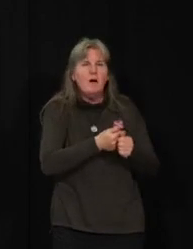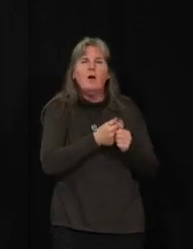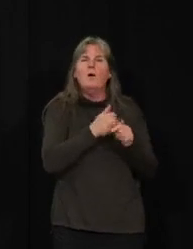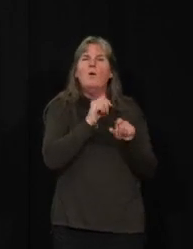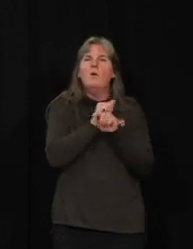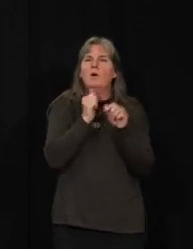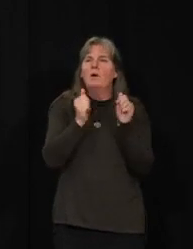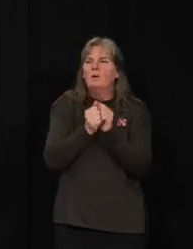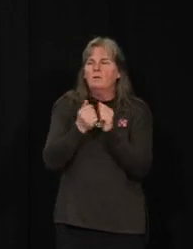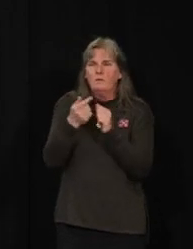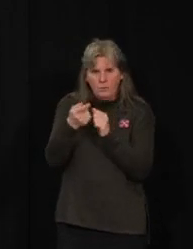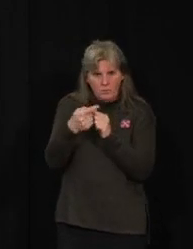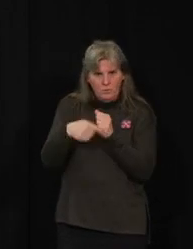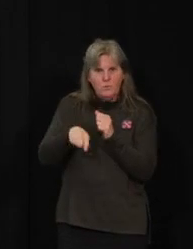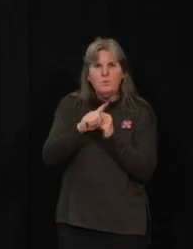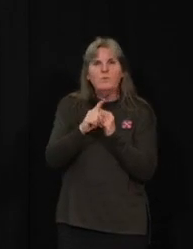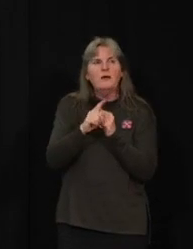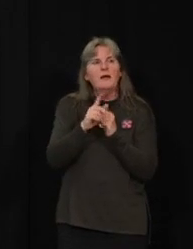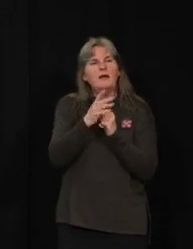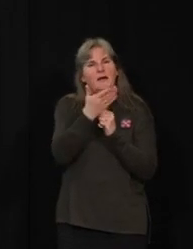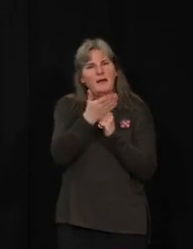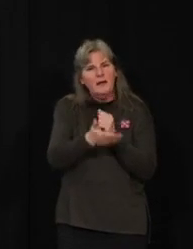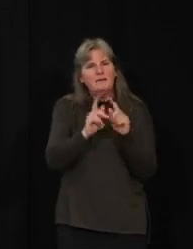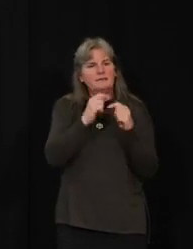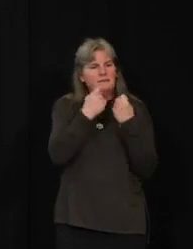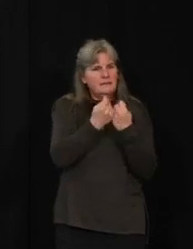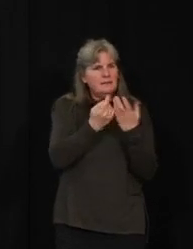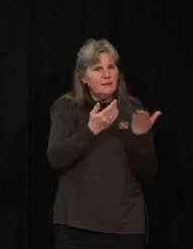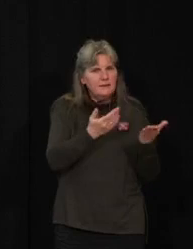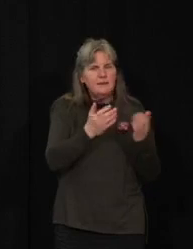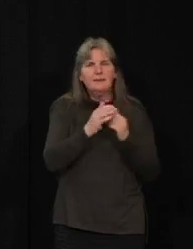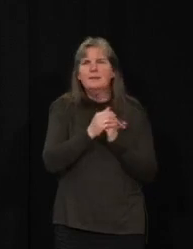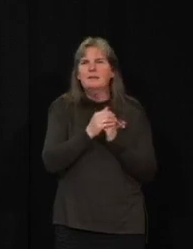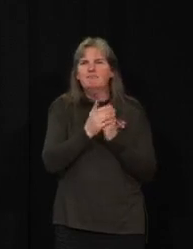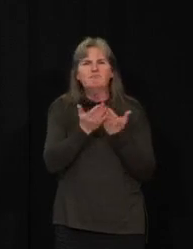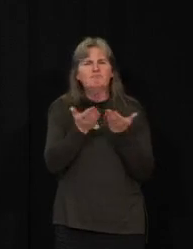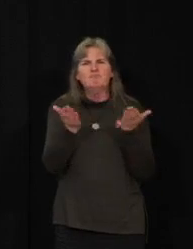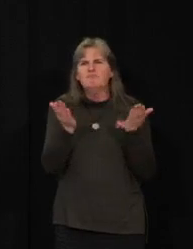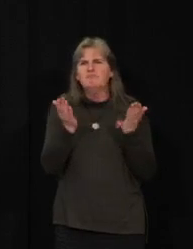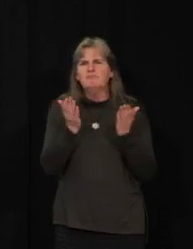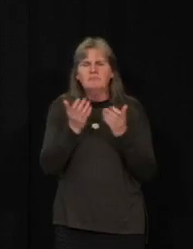Hanley and his team to prepare regional specific concerns and